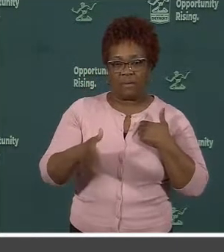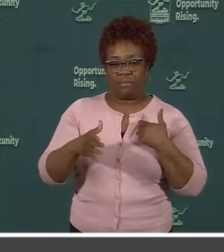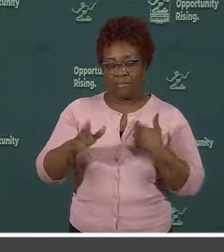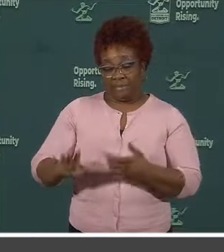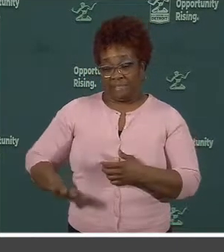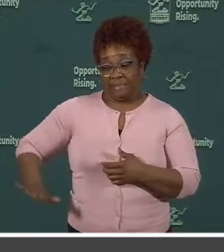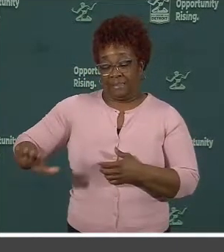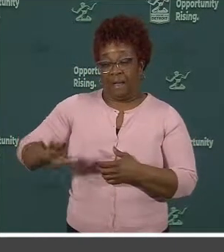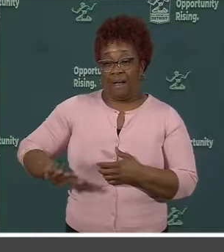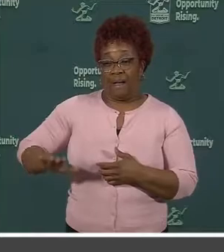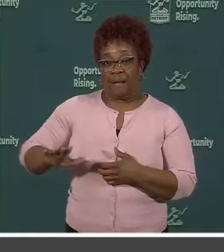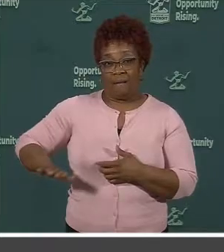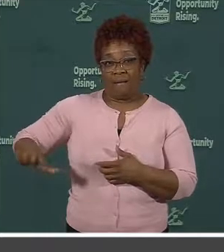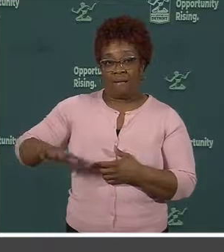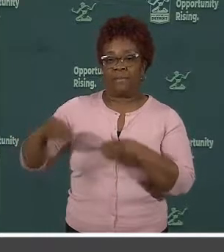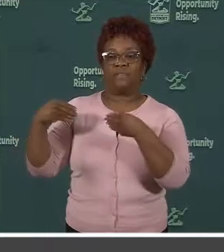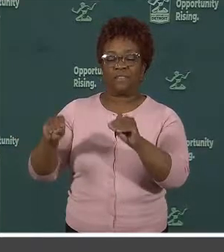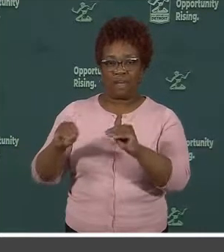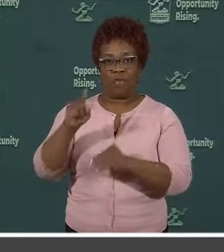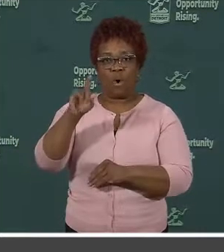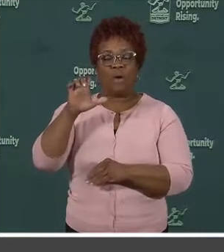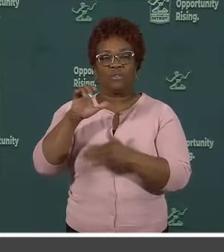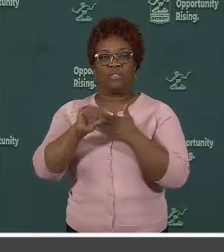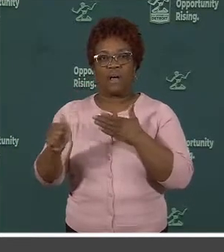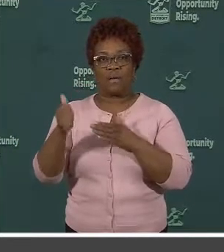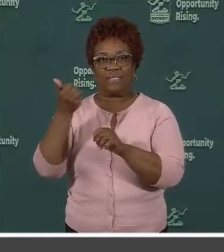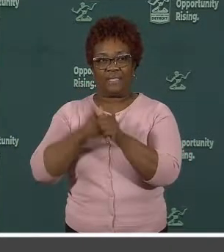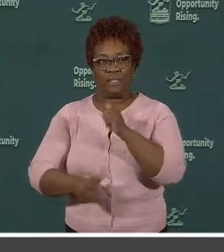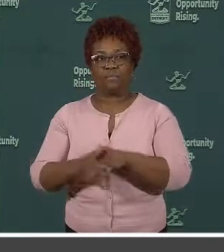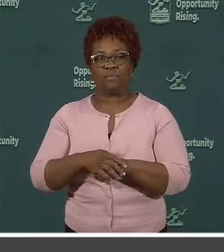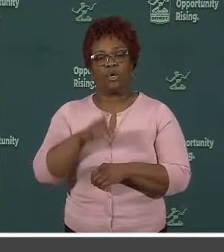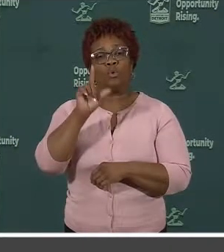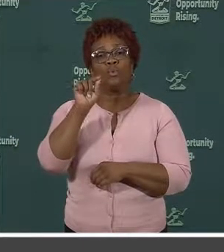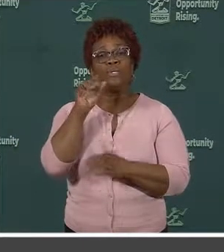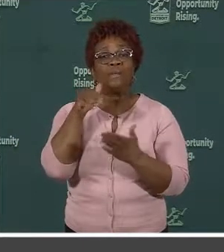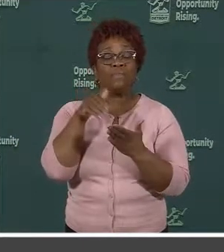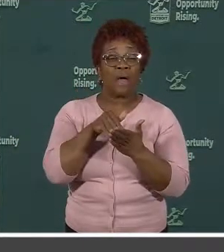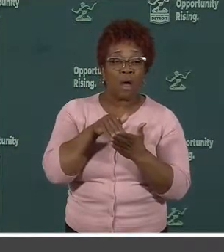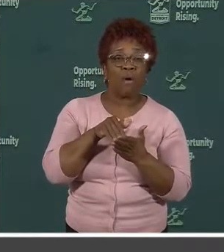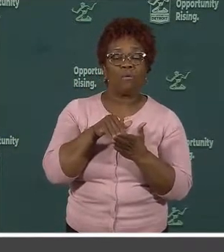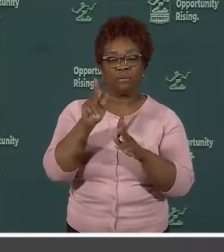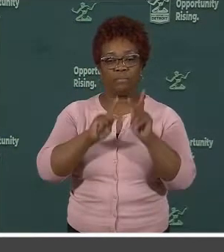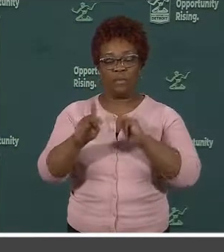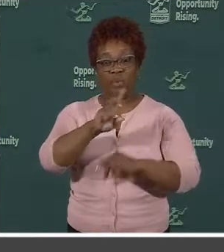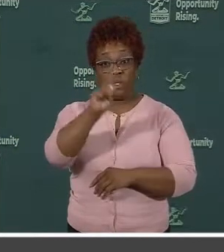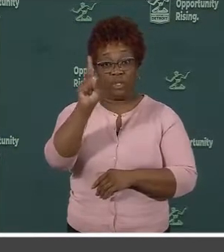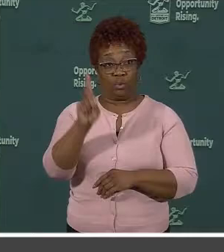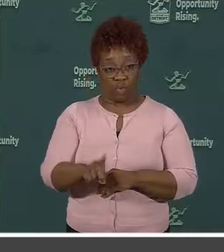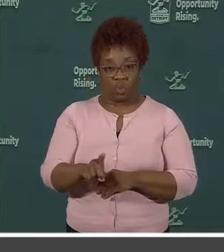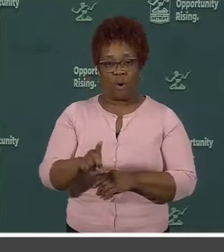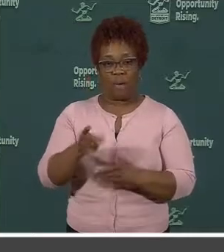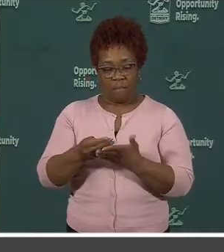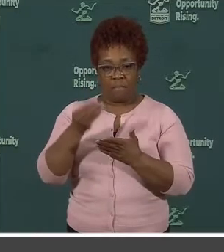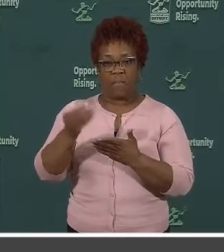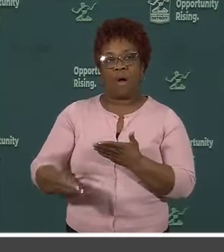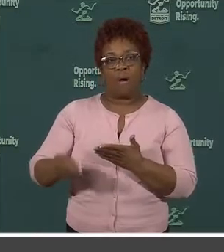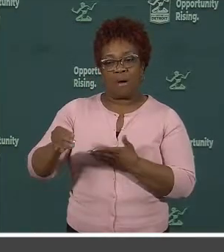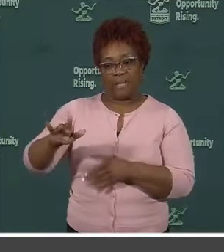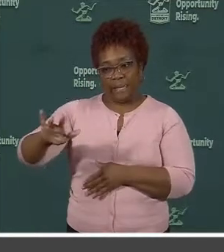DETROITERS HAVE NOW BOUGHT A SIDE LOT TO ALLOW THEMSELVES TO ADD GARDENS OR NEIGHBORHOOD PARKS AND NOW WE'RE GETTING